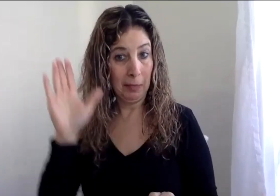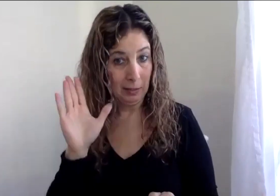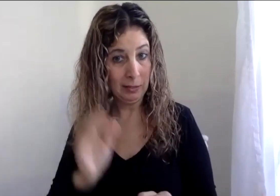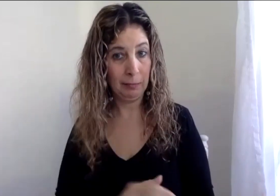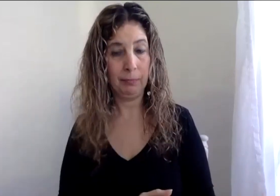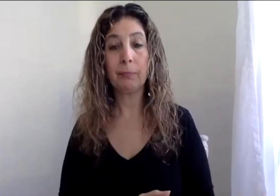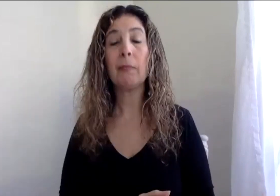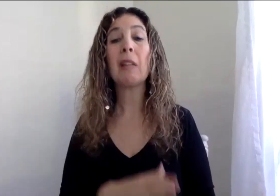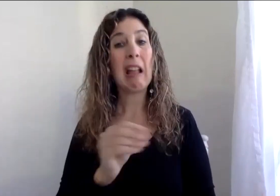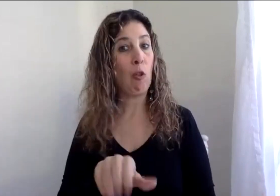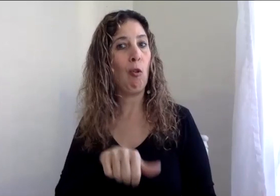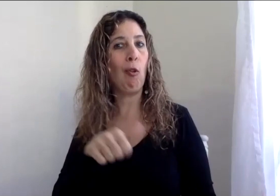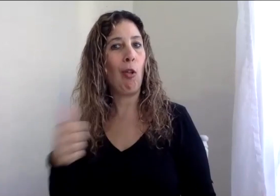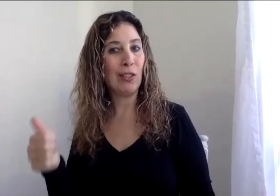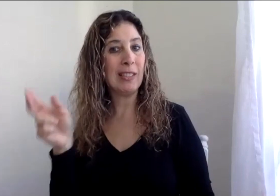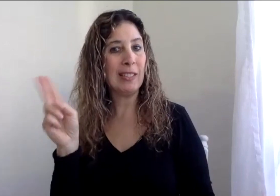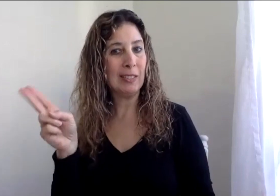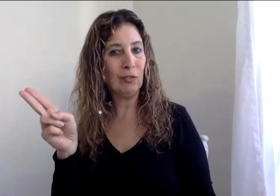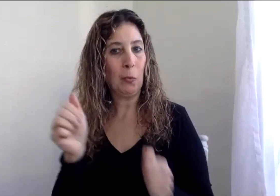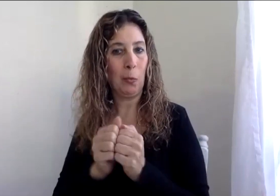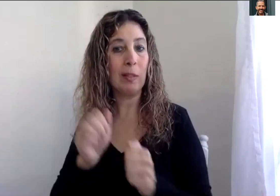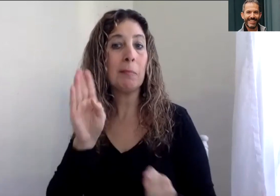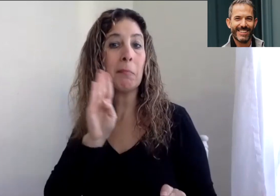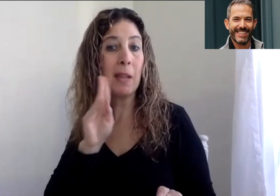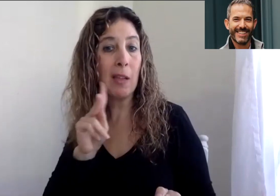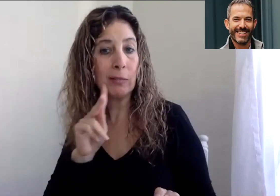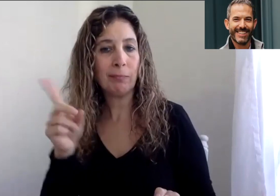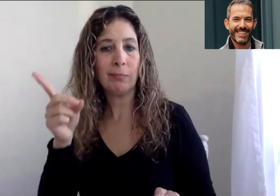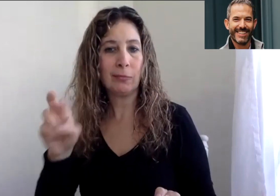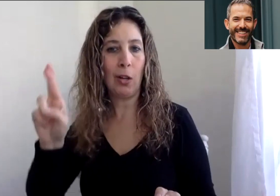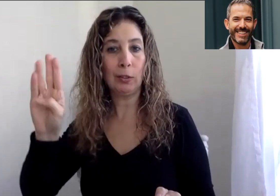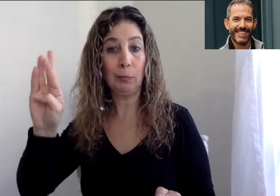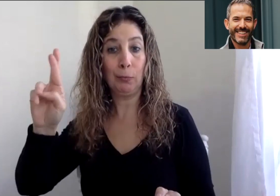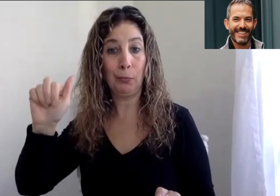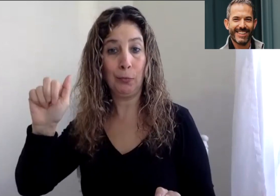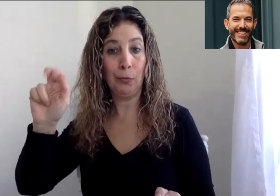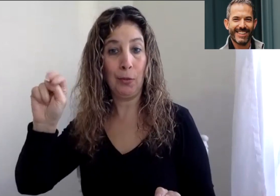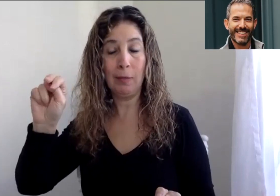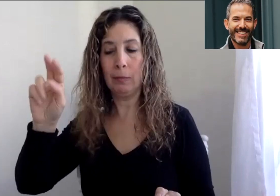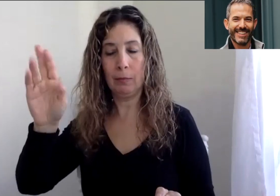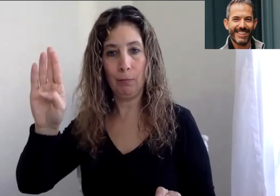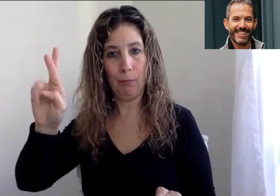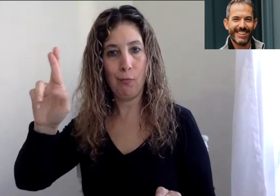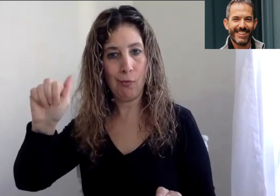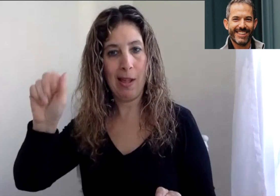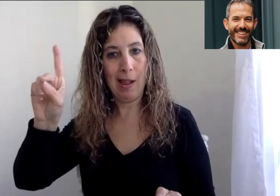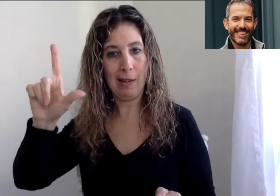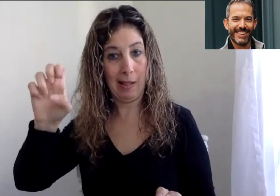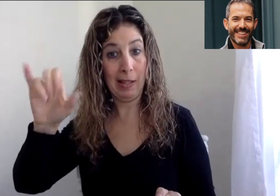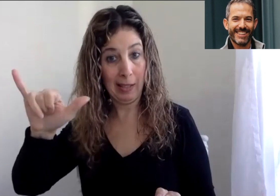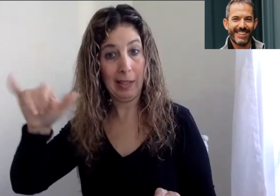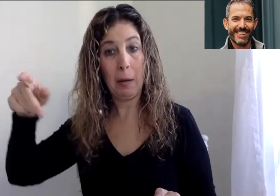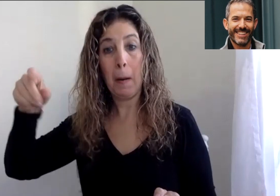both of them have a history with Dr. Mason as well as with Dr. Bradley Porche